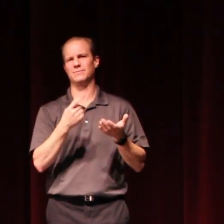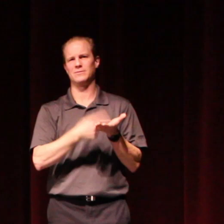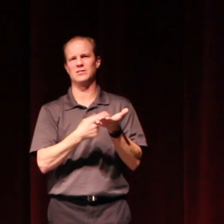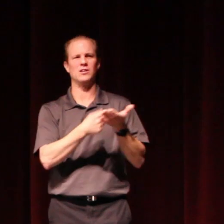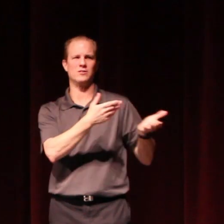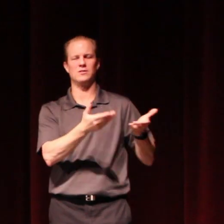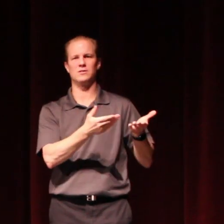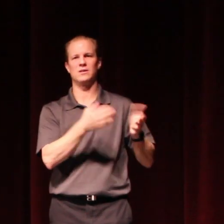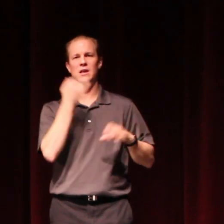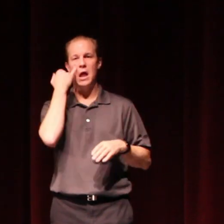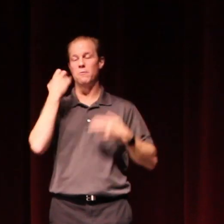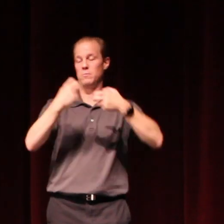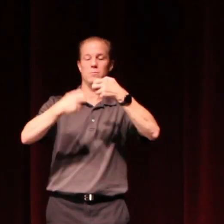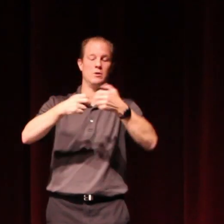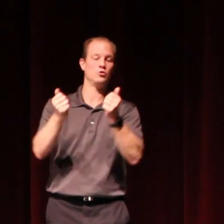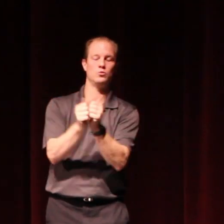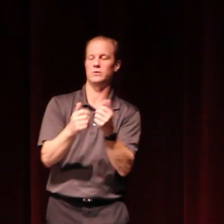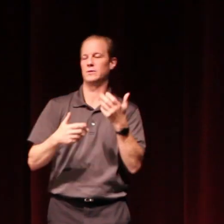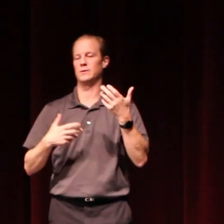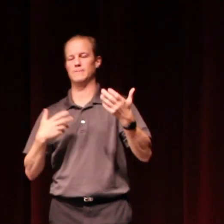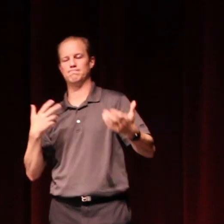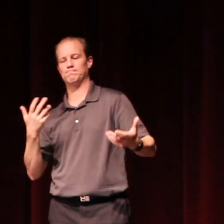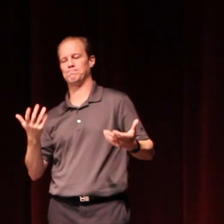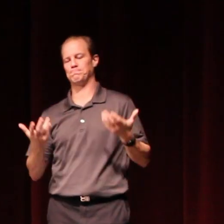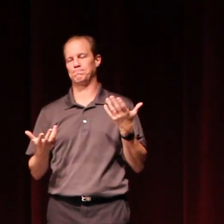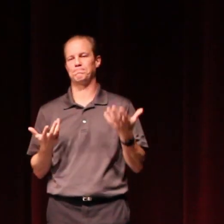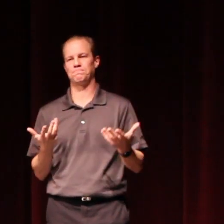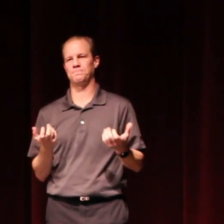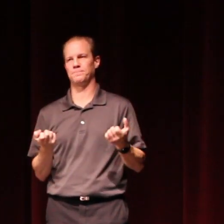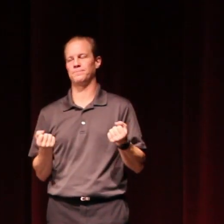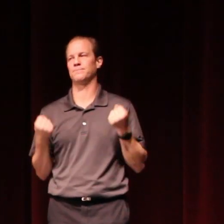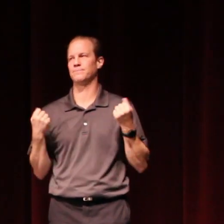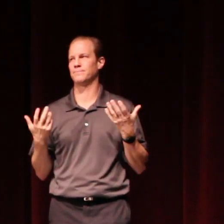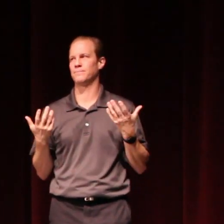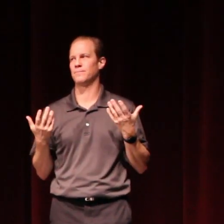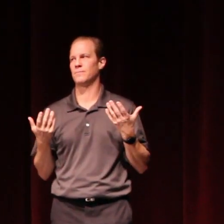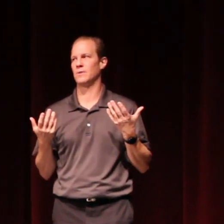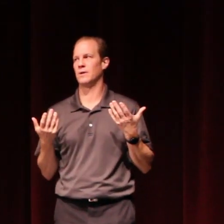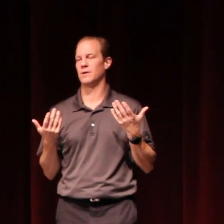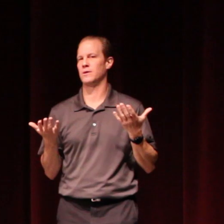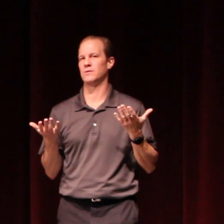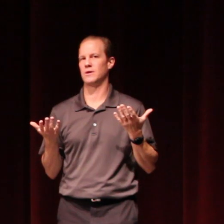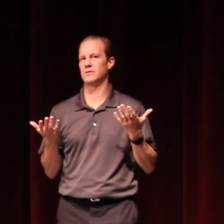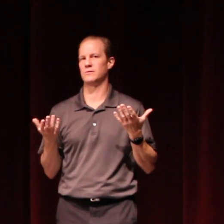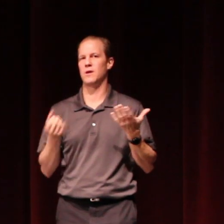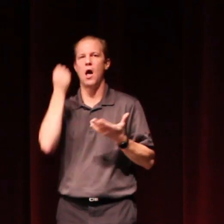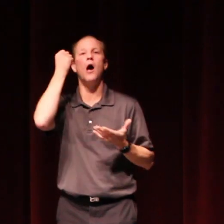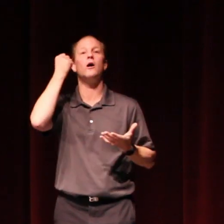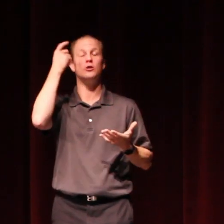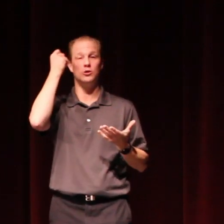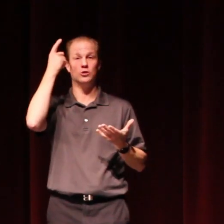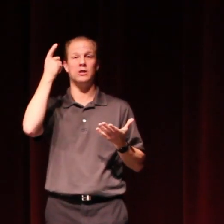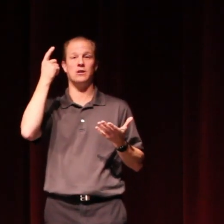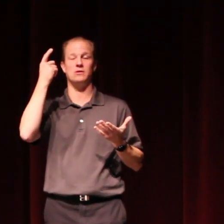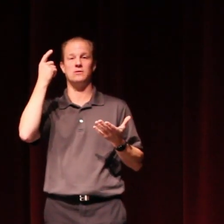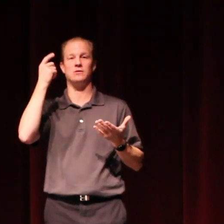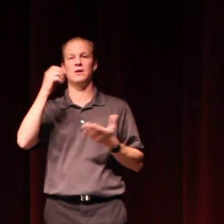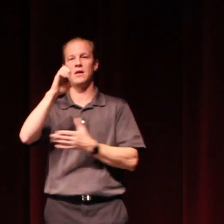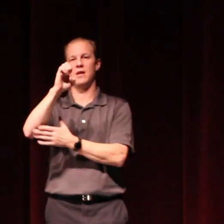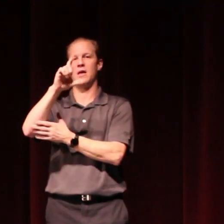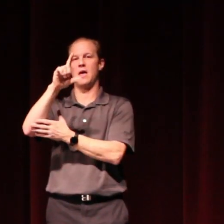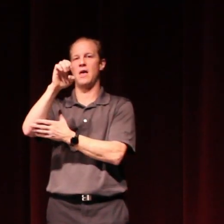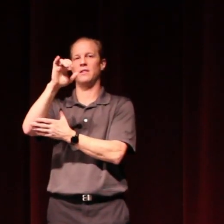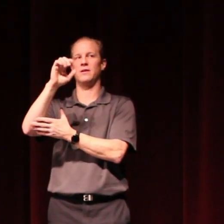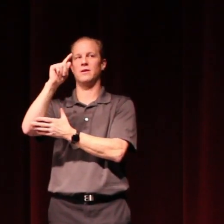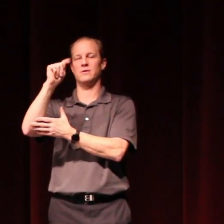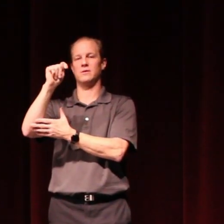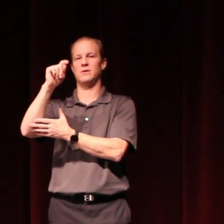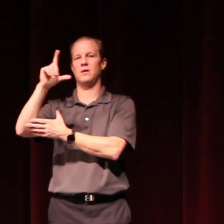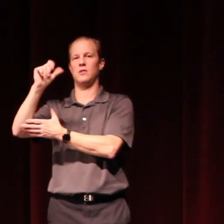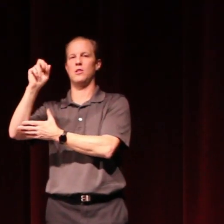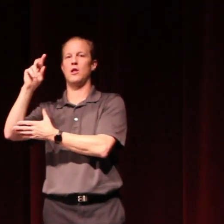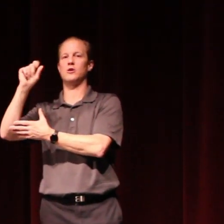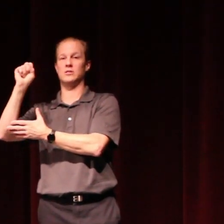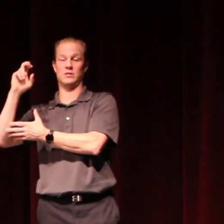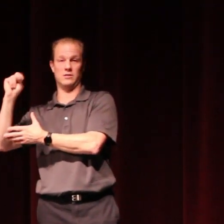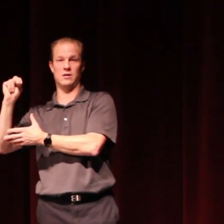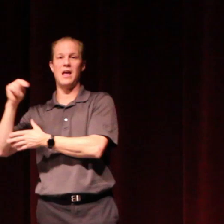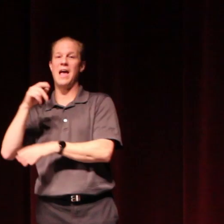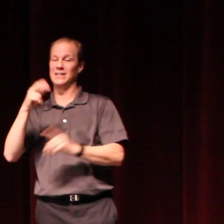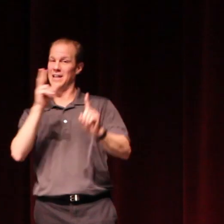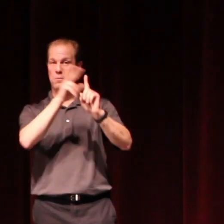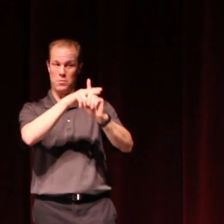be issues with the, frankly, understanding Elliot Larson as a applies to the college today. That has